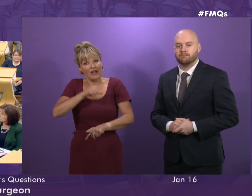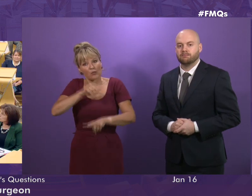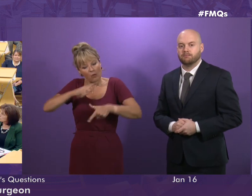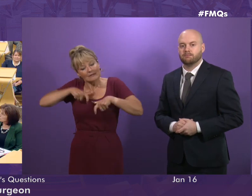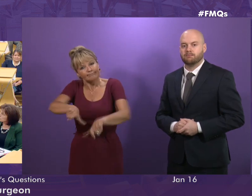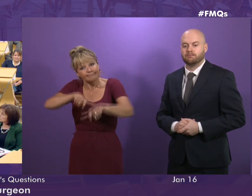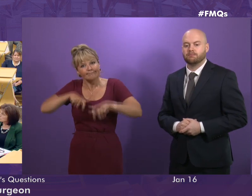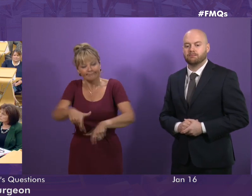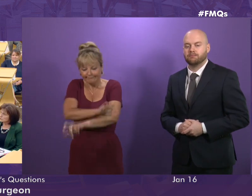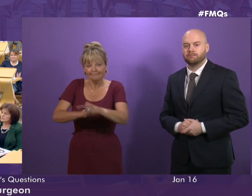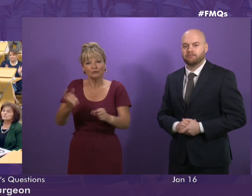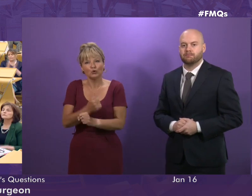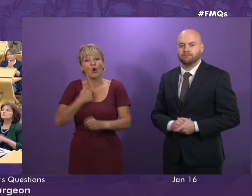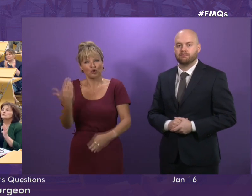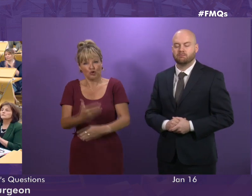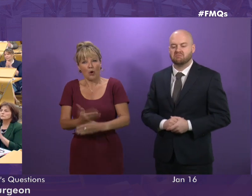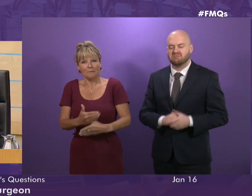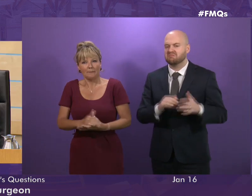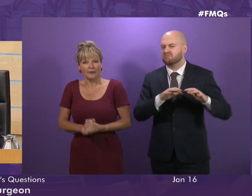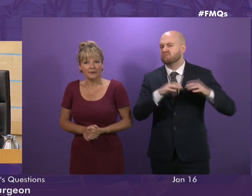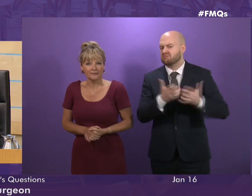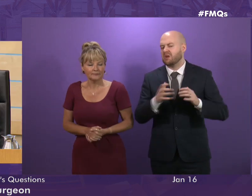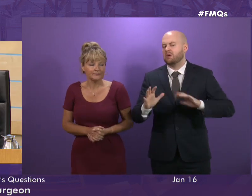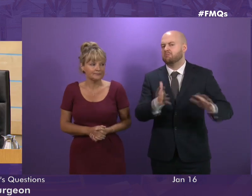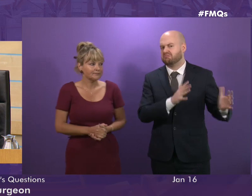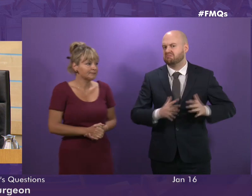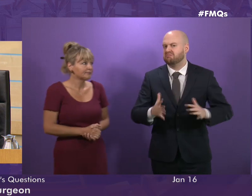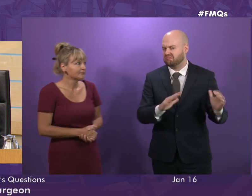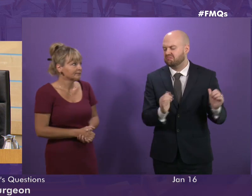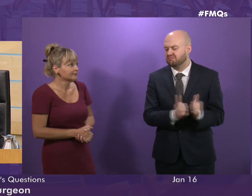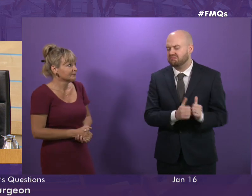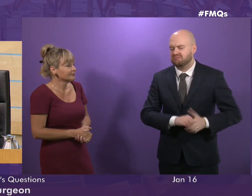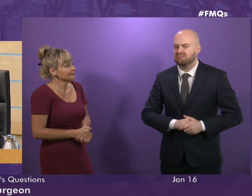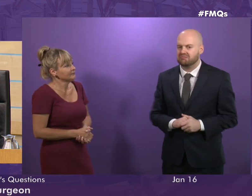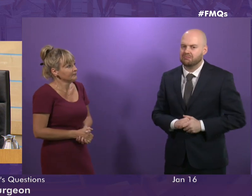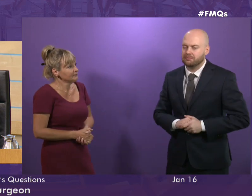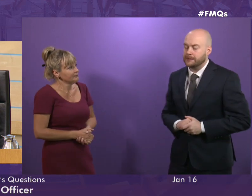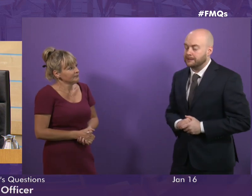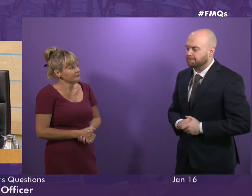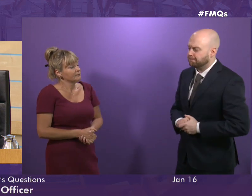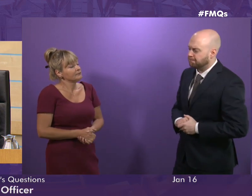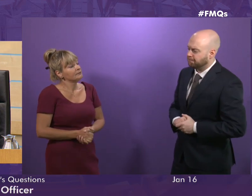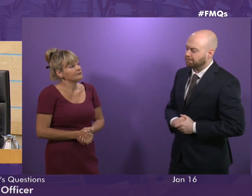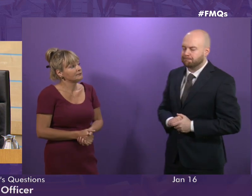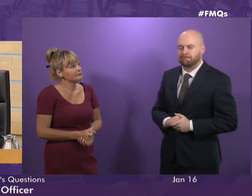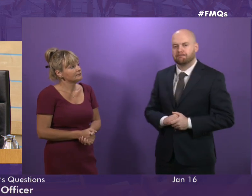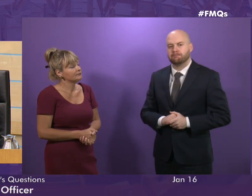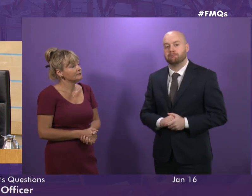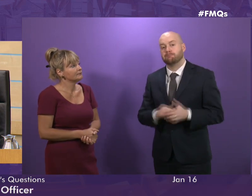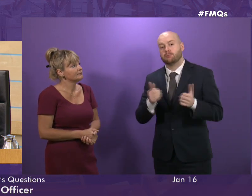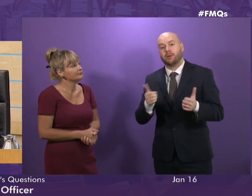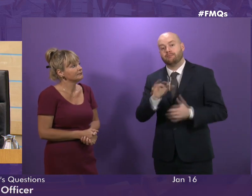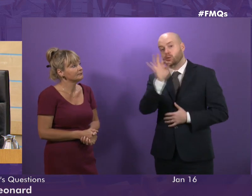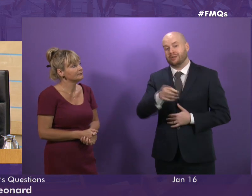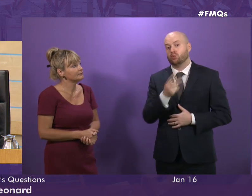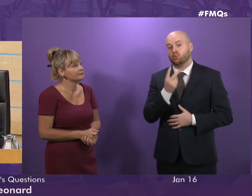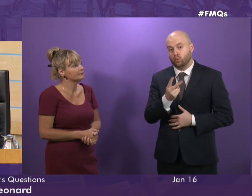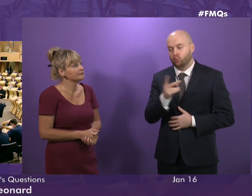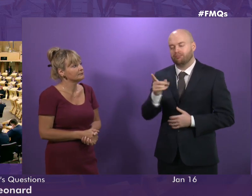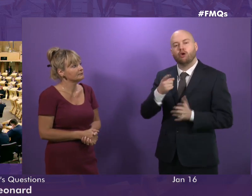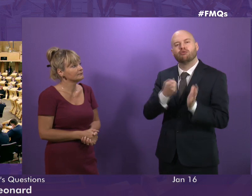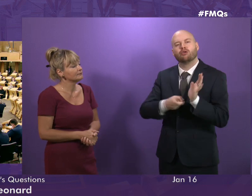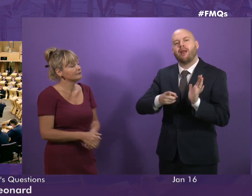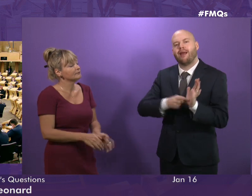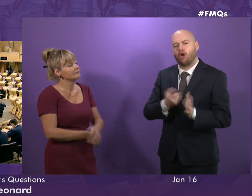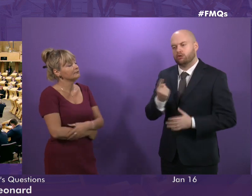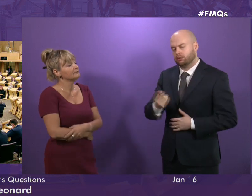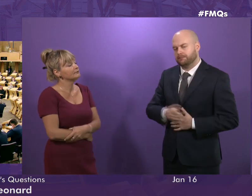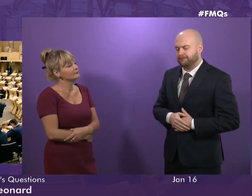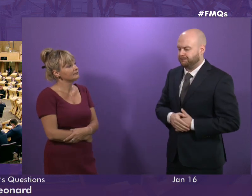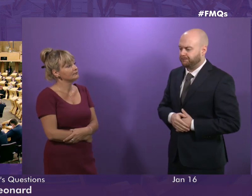to get on with that job.